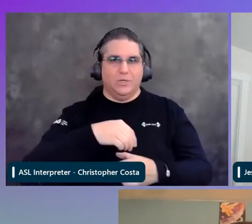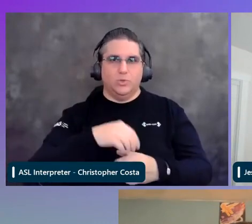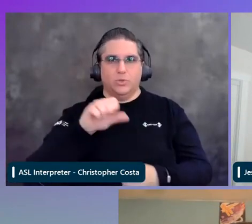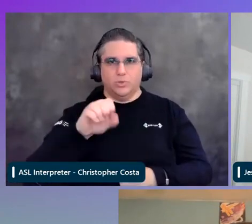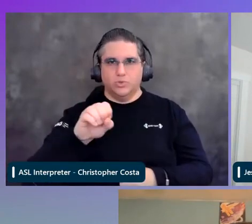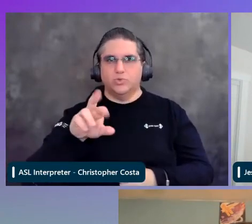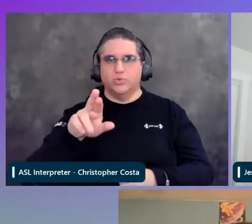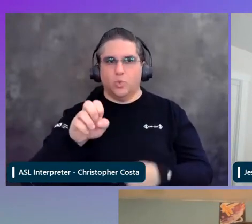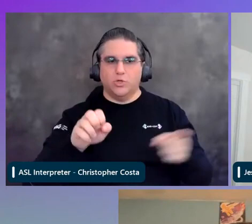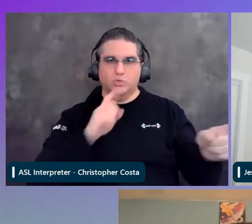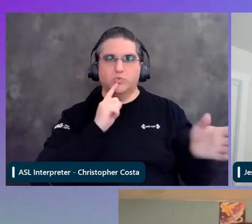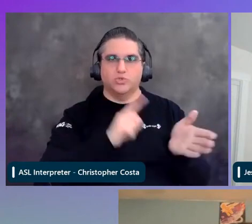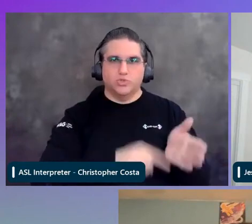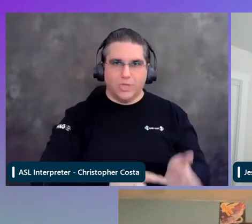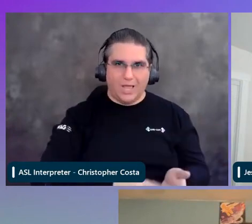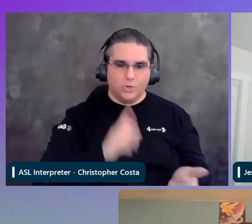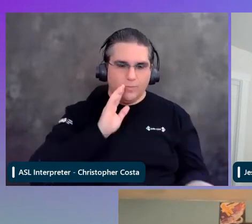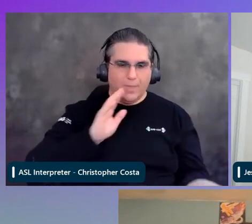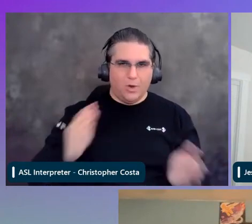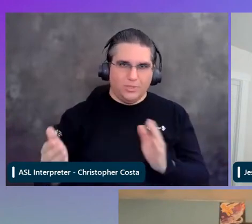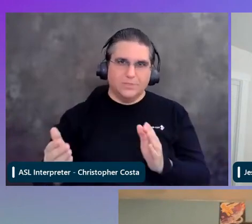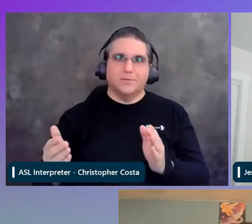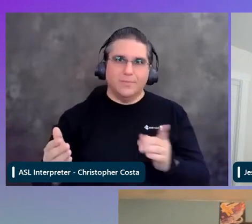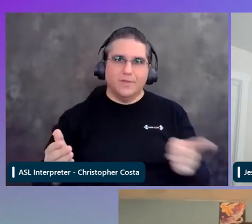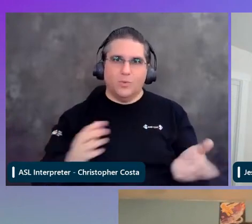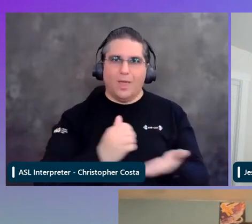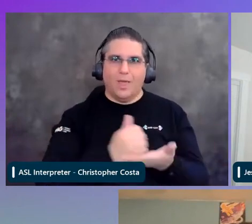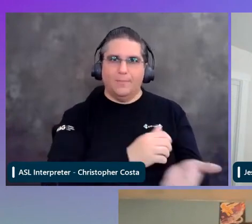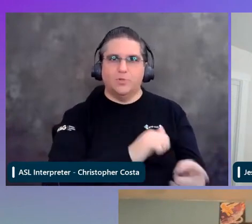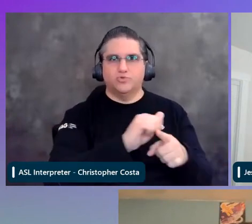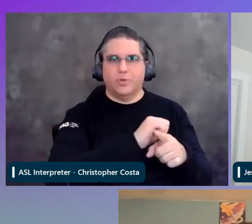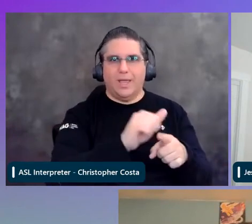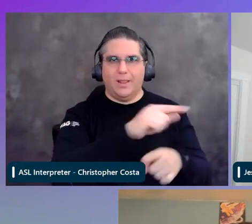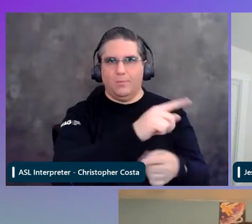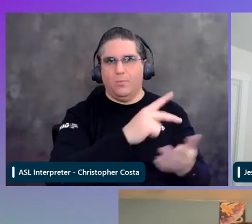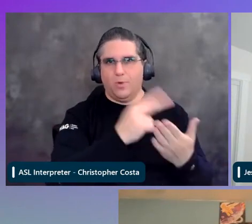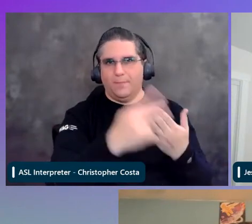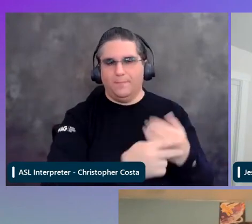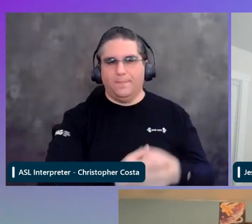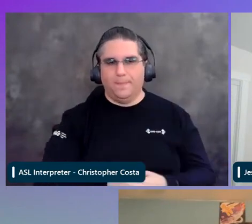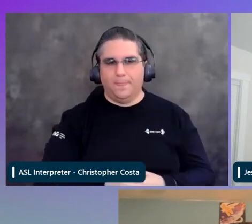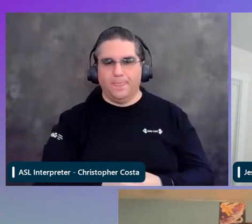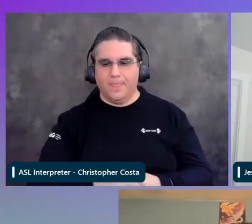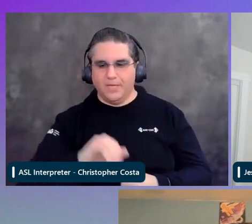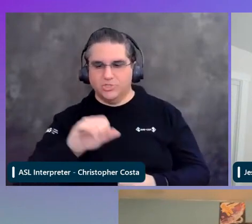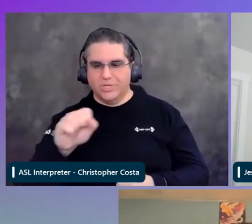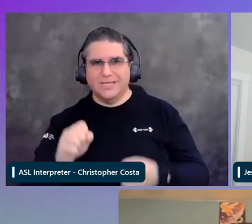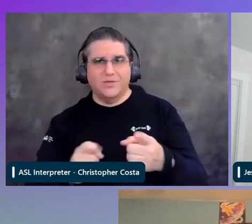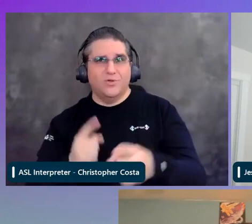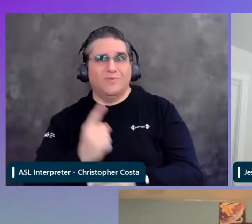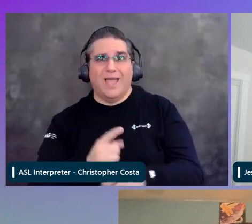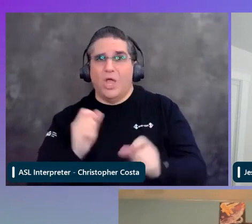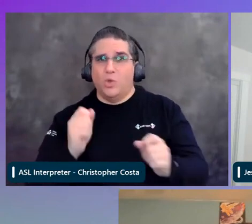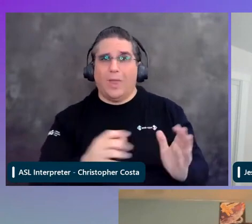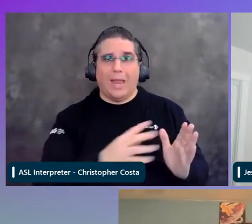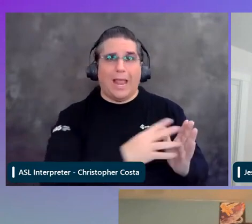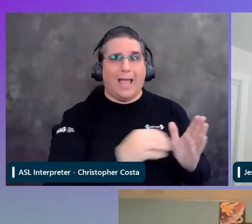get externally, right? Internal resources. Absolutely. And even copy pasting something that you